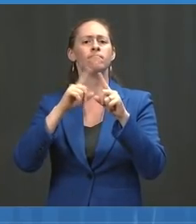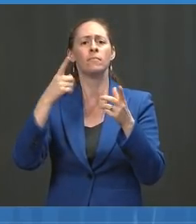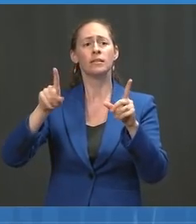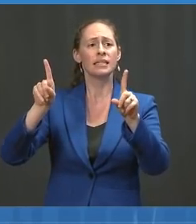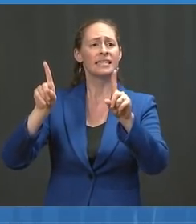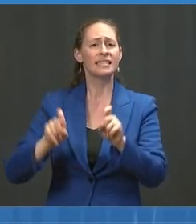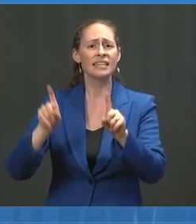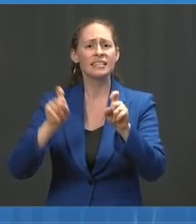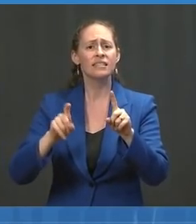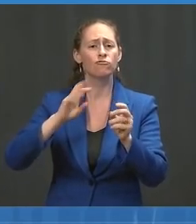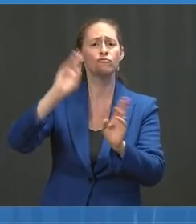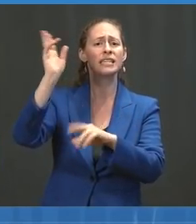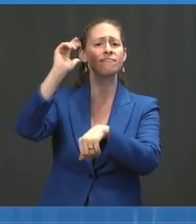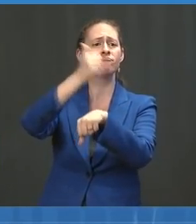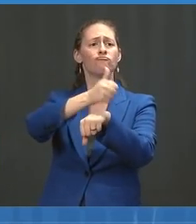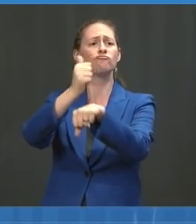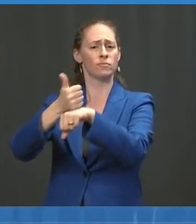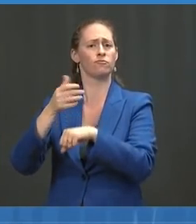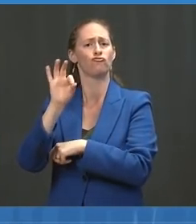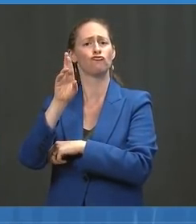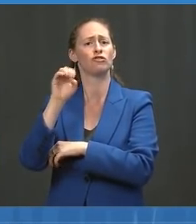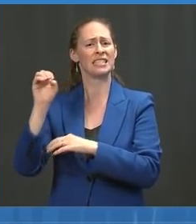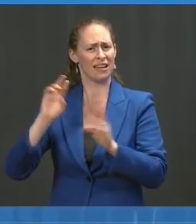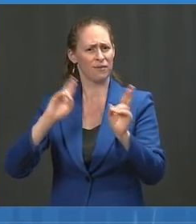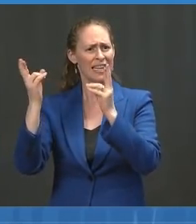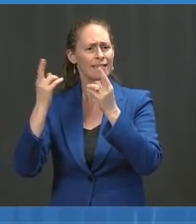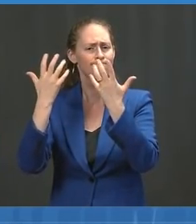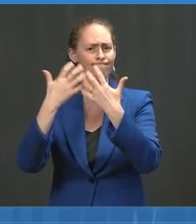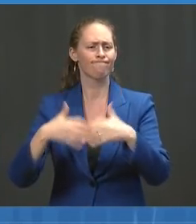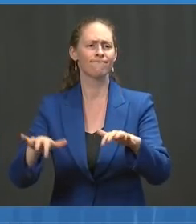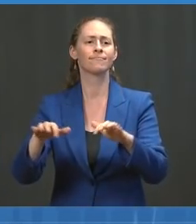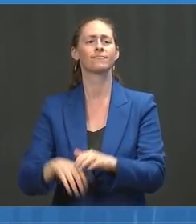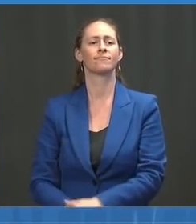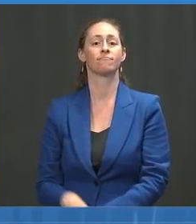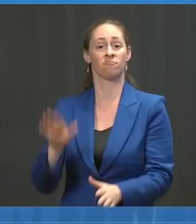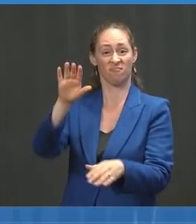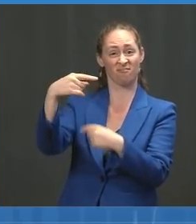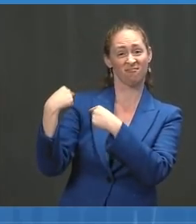Importantly, since July 1st, we have shipped over half a million lifesaving therapeutics